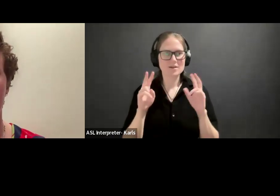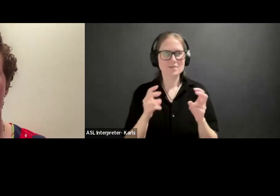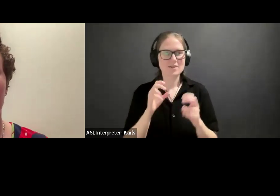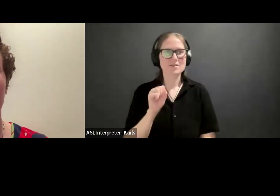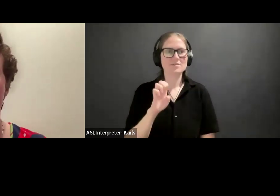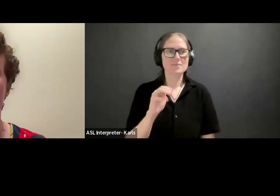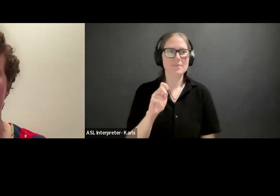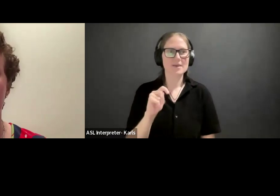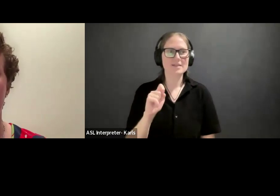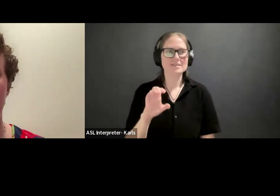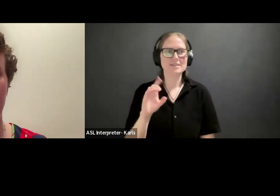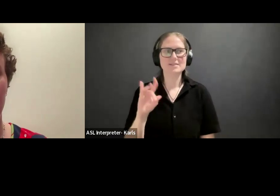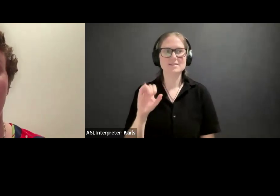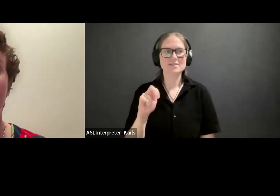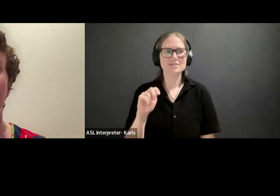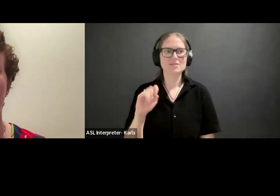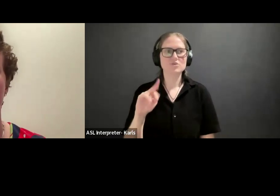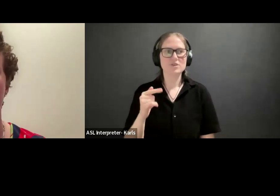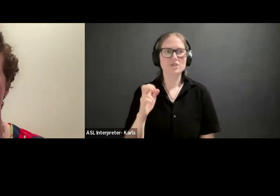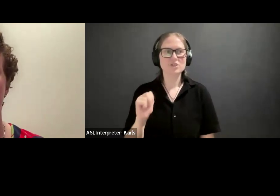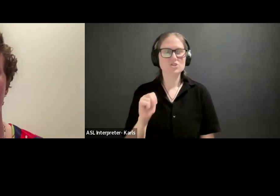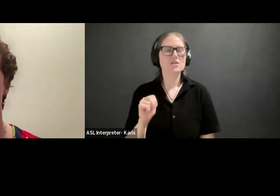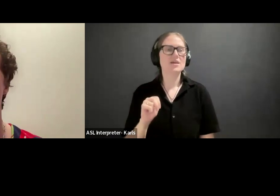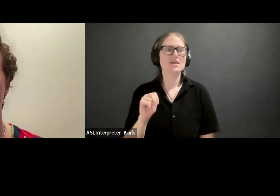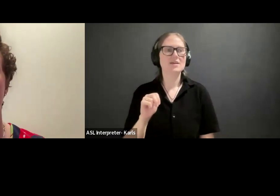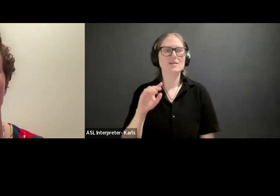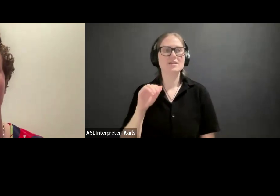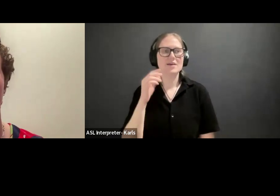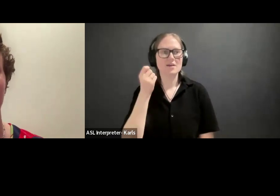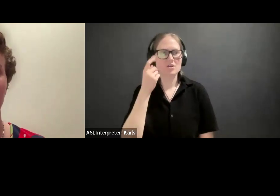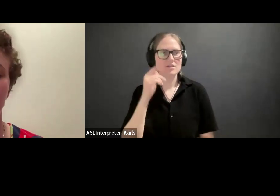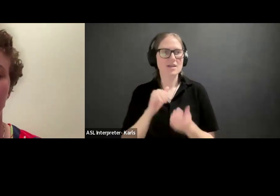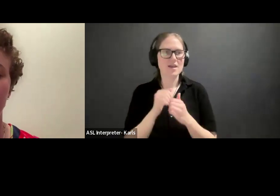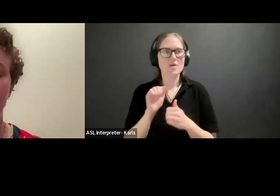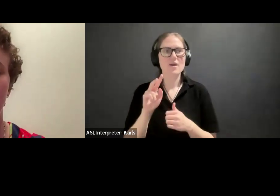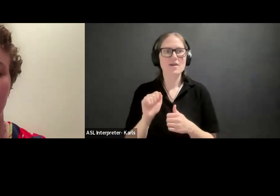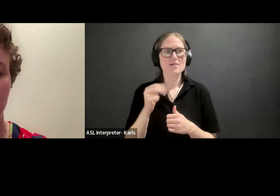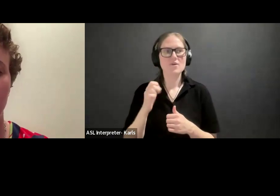And just understanding how Ava Hoffman's use of visual poetic forms expands the trans imagination,